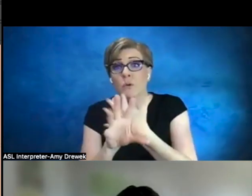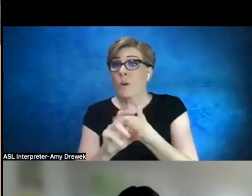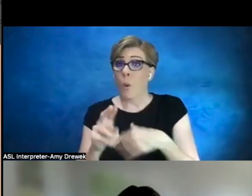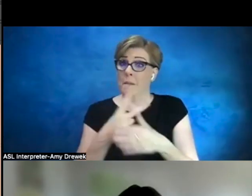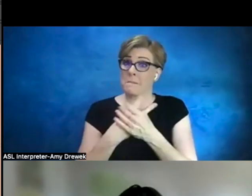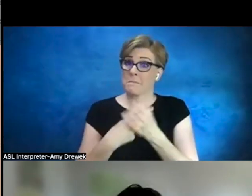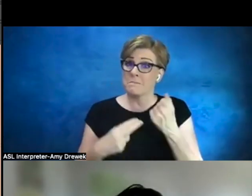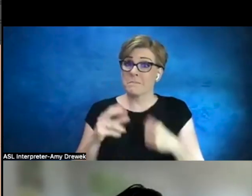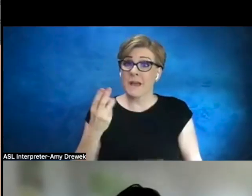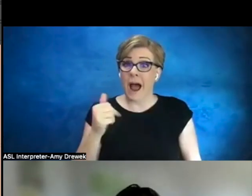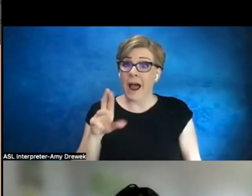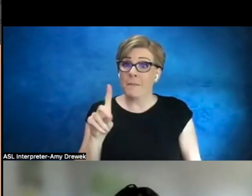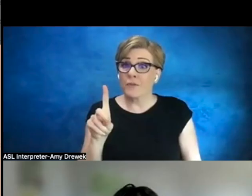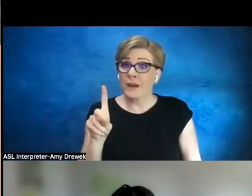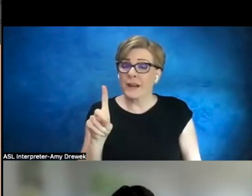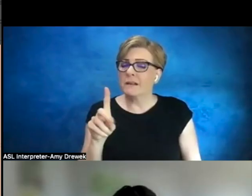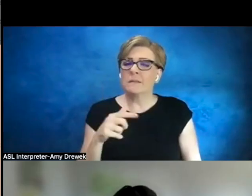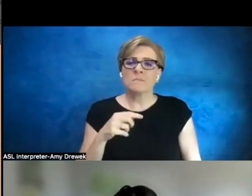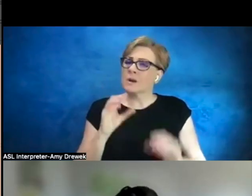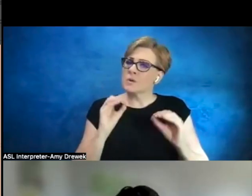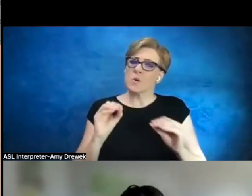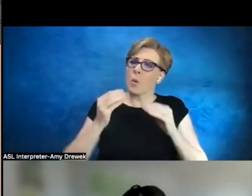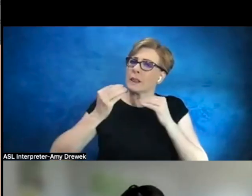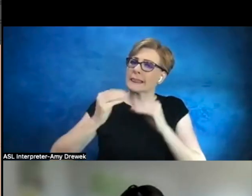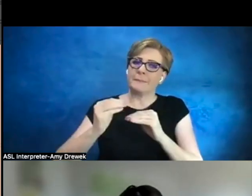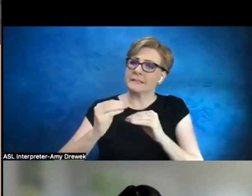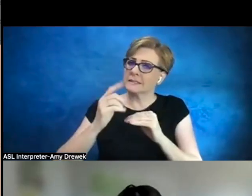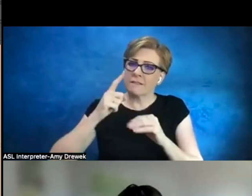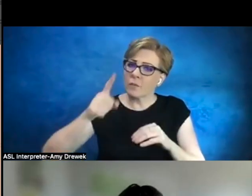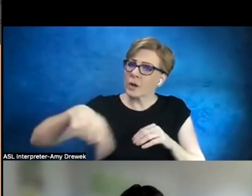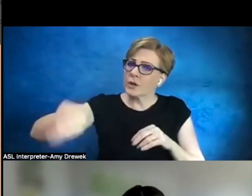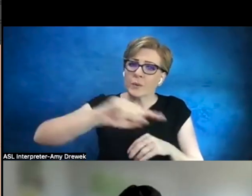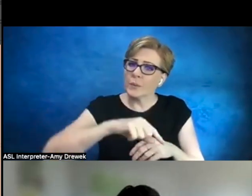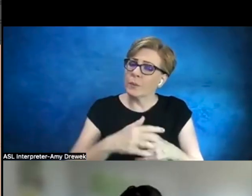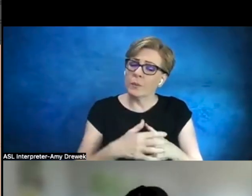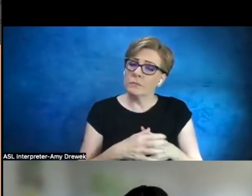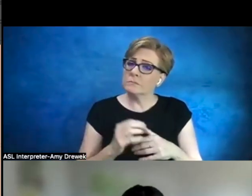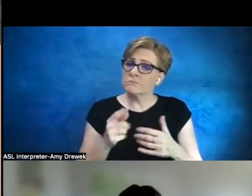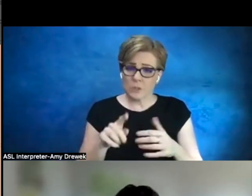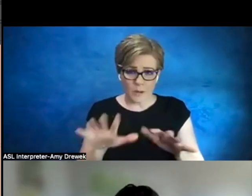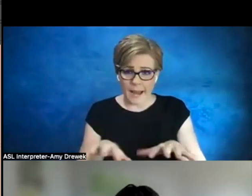We do not want you to feel limited by either having events in-person, virtually, or both.